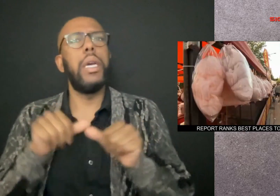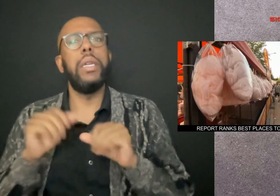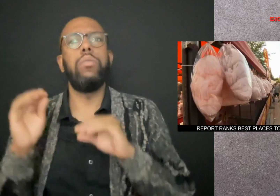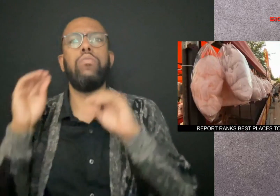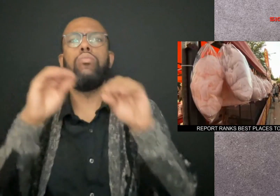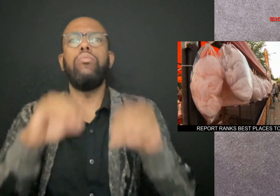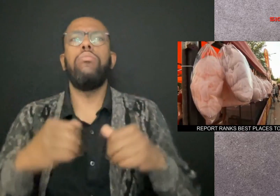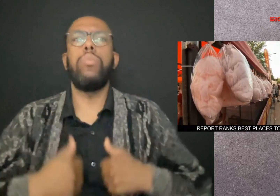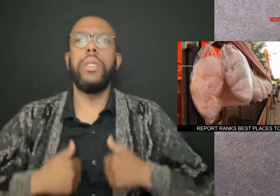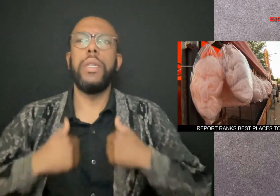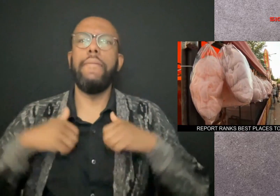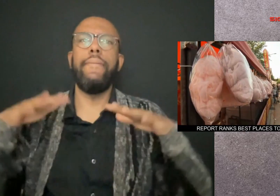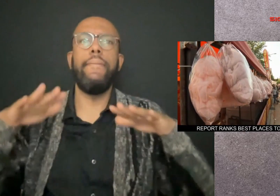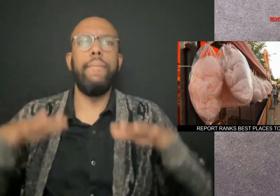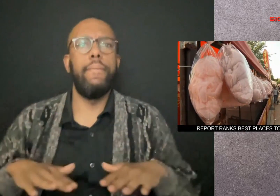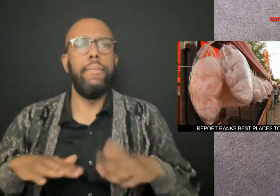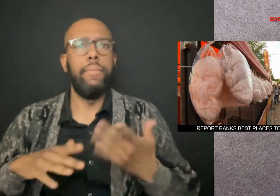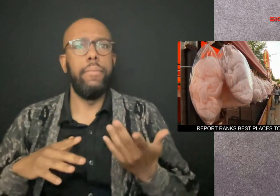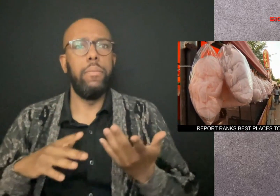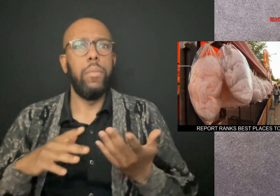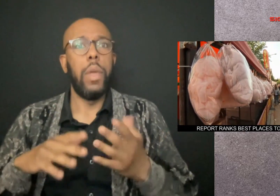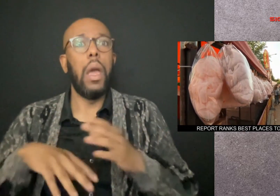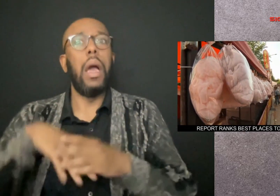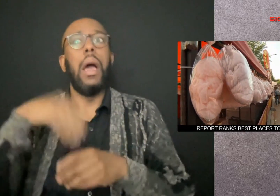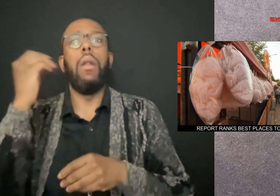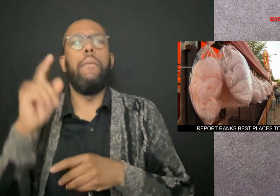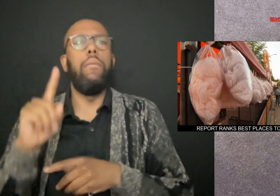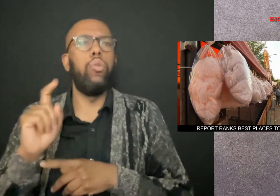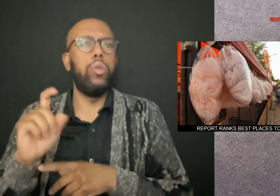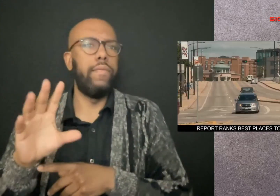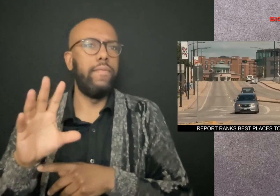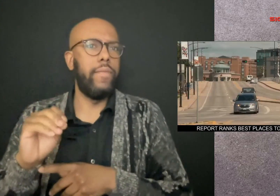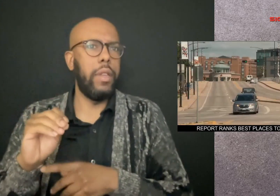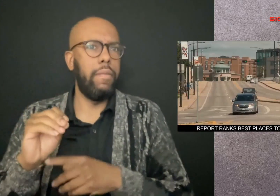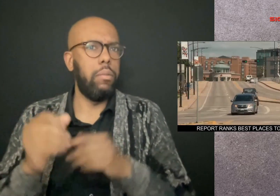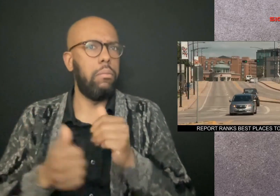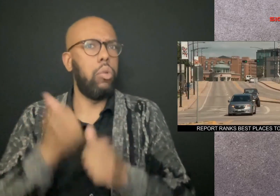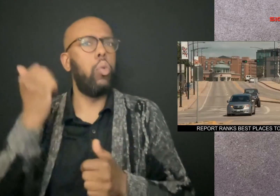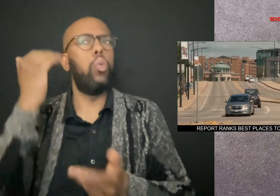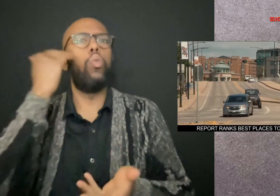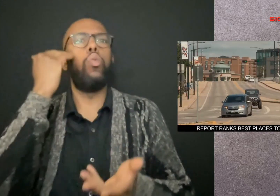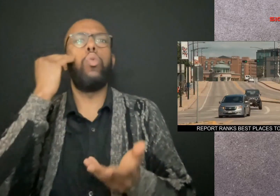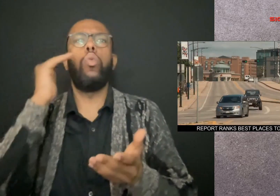US News and World Report released each list of the best places to live in the country.